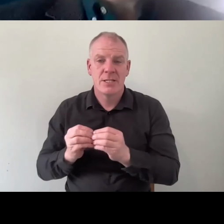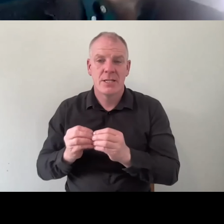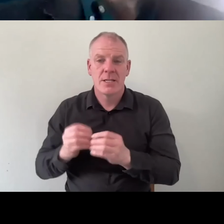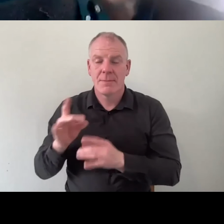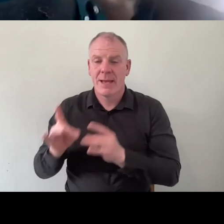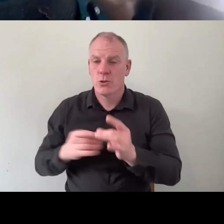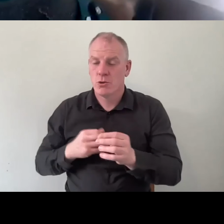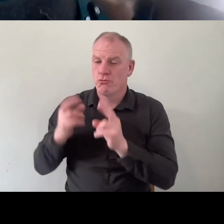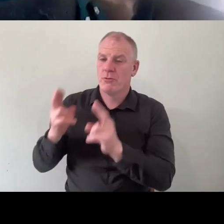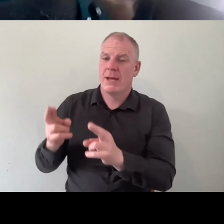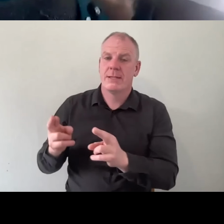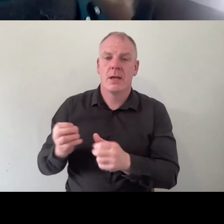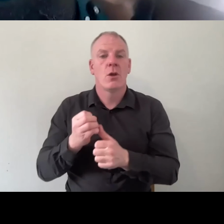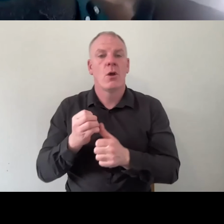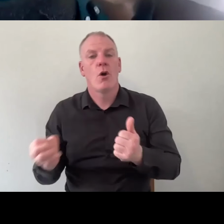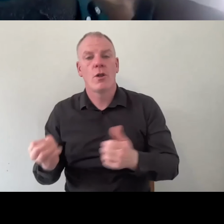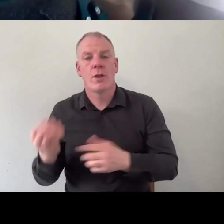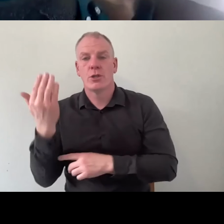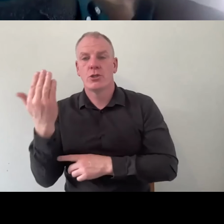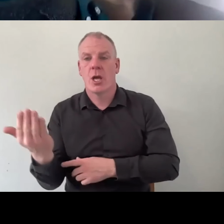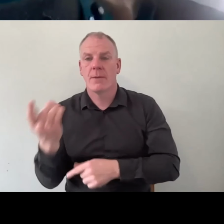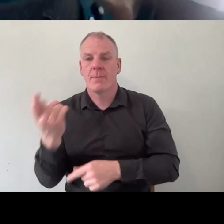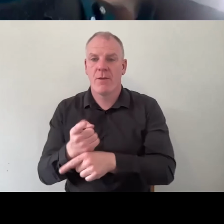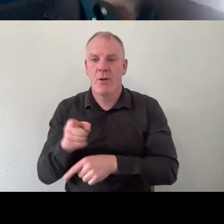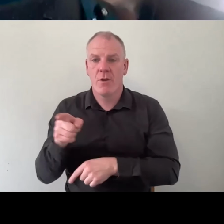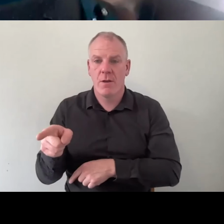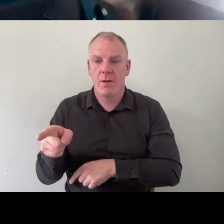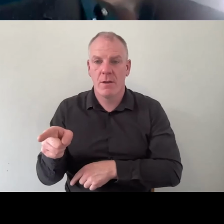The other document on the screen is one we just relaunched